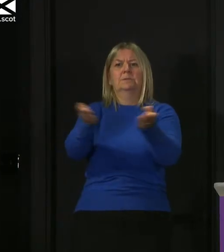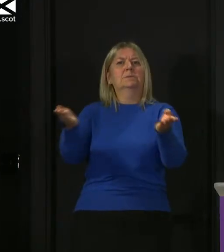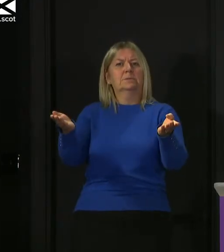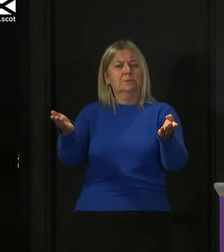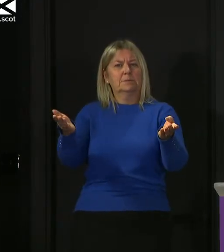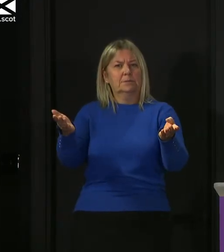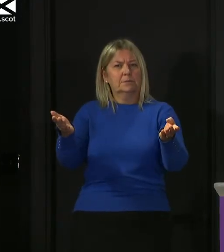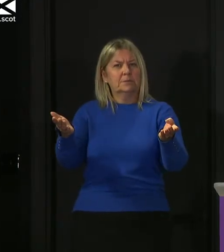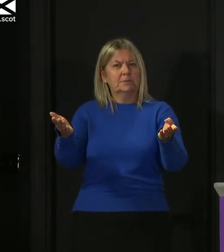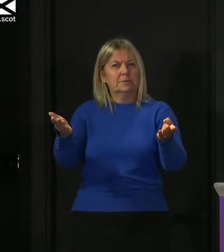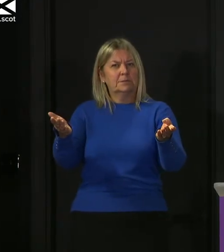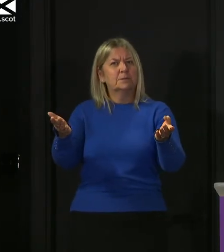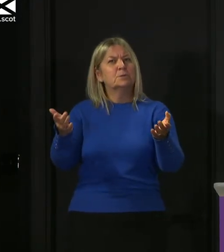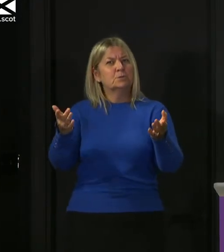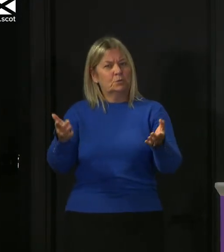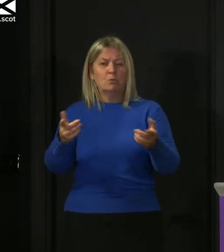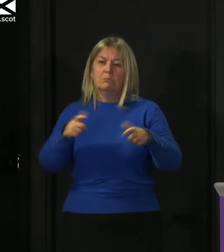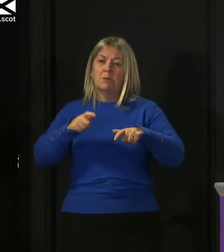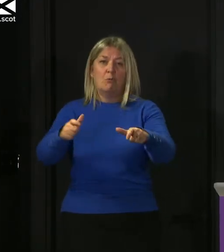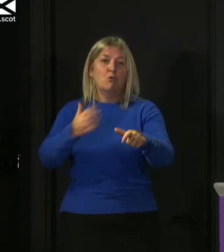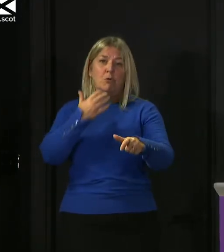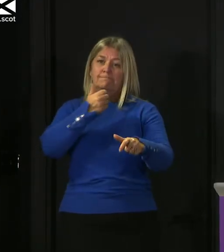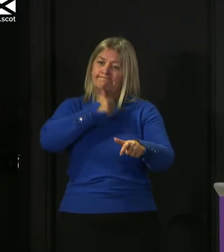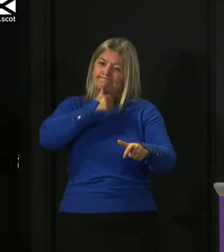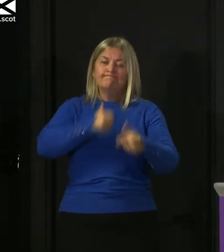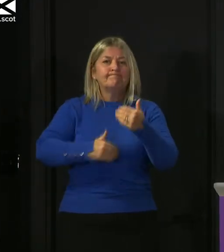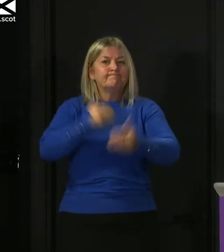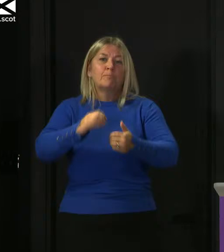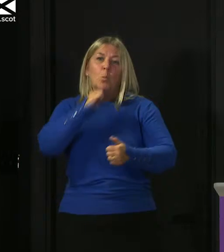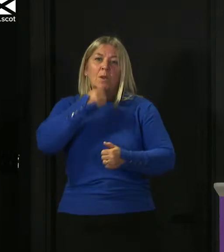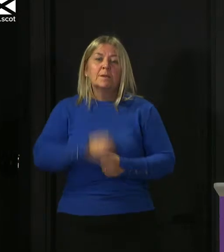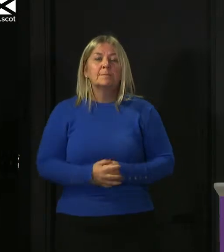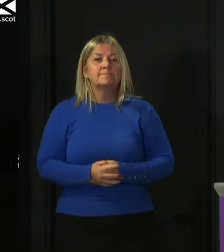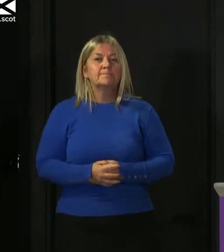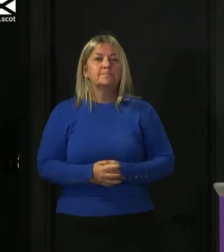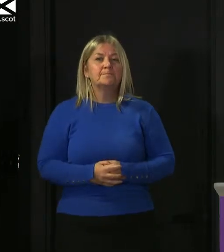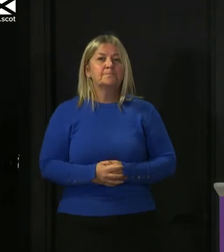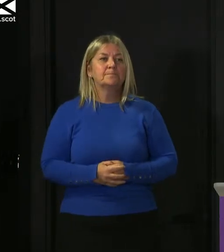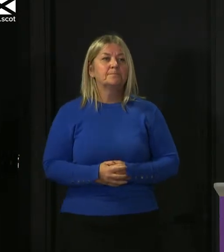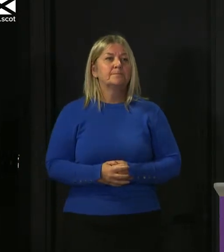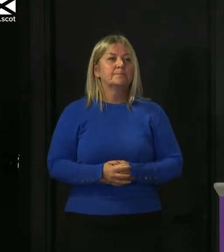we will keep trying to do that. Tom Peterkin from the P and J?